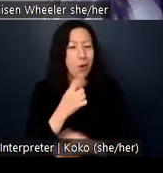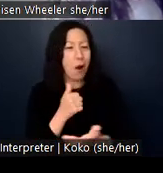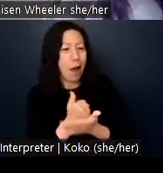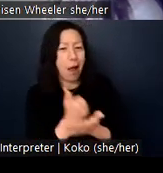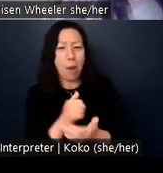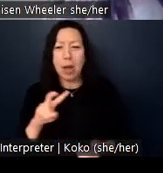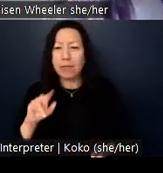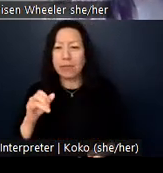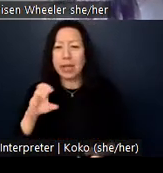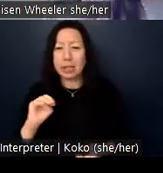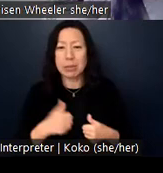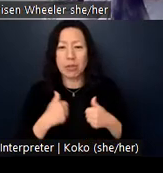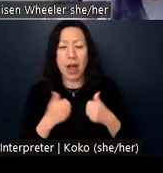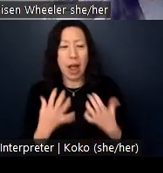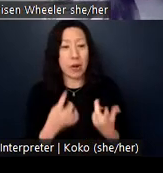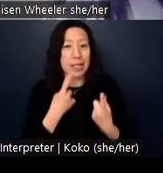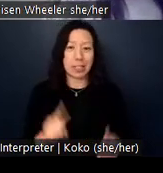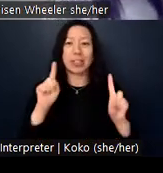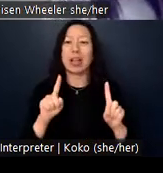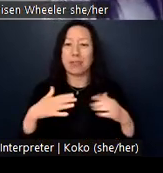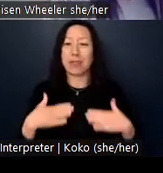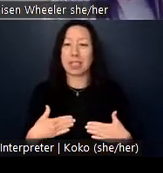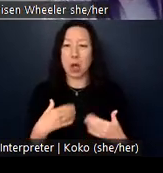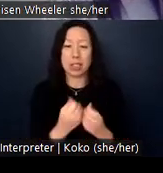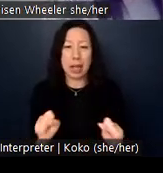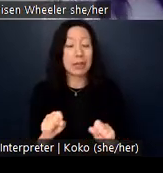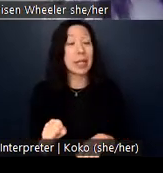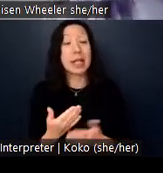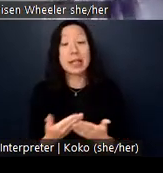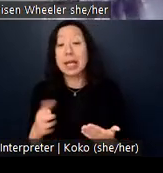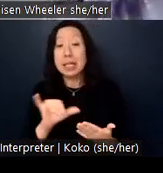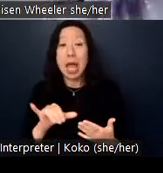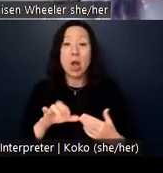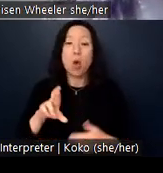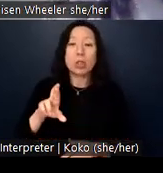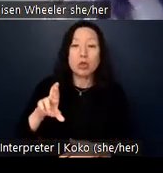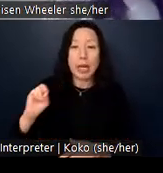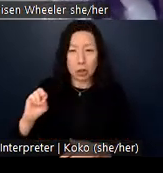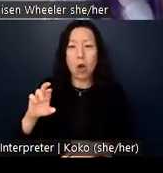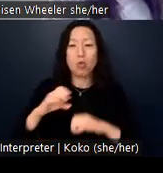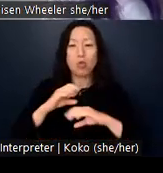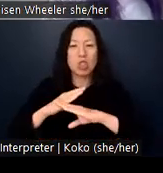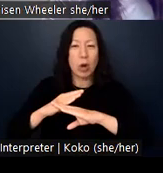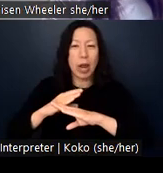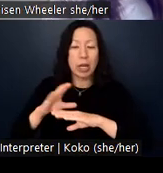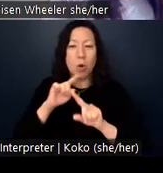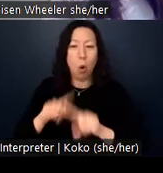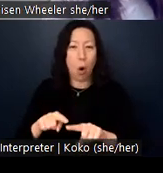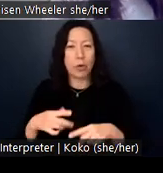physical safety. So things like writing or training orders, finding the safe shelter, walking through escape routes, and maybe even police reporting.